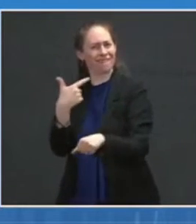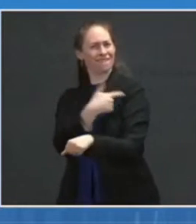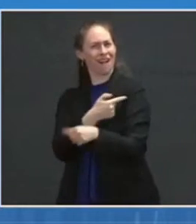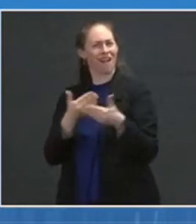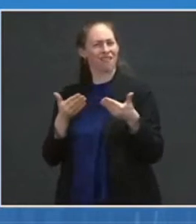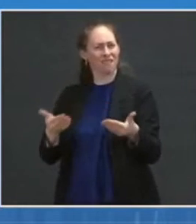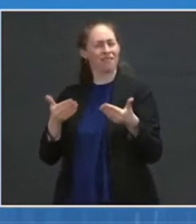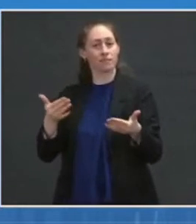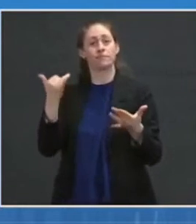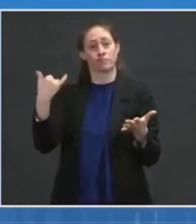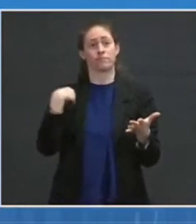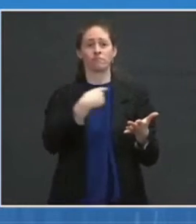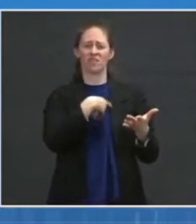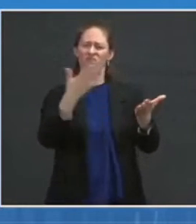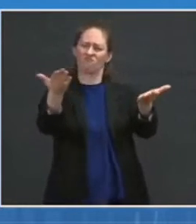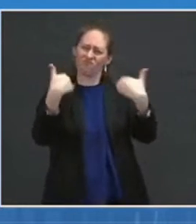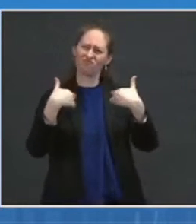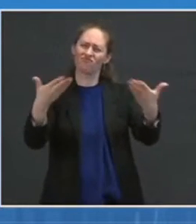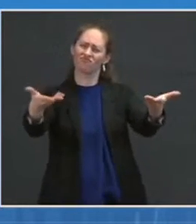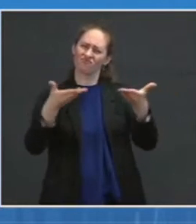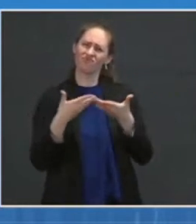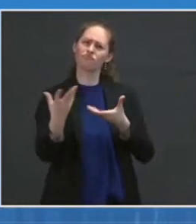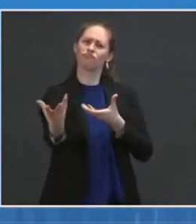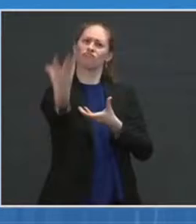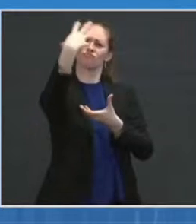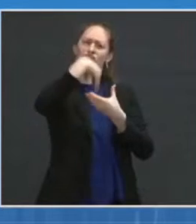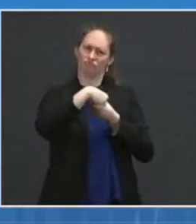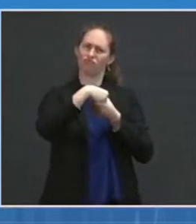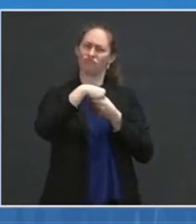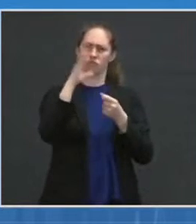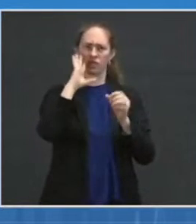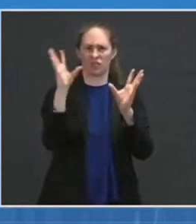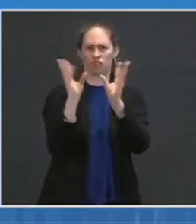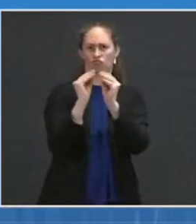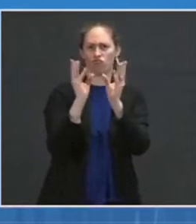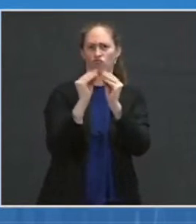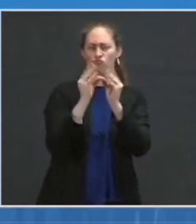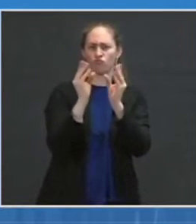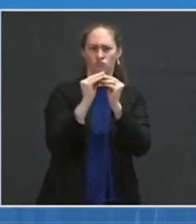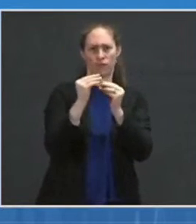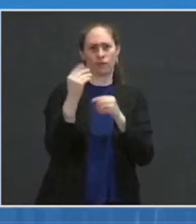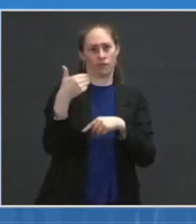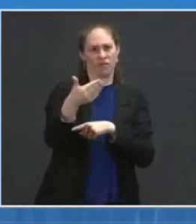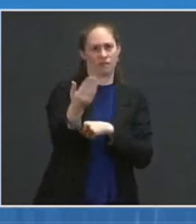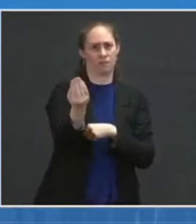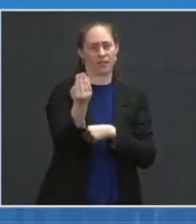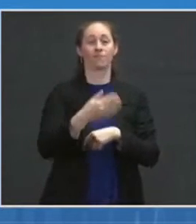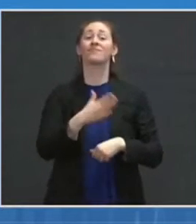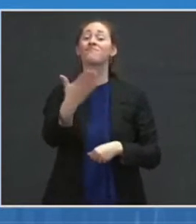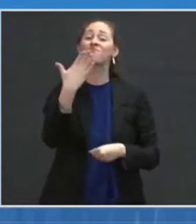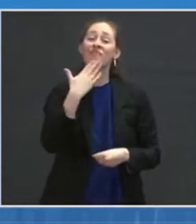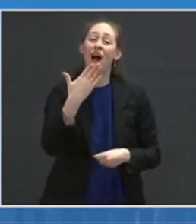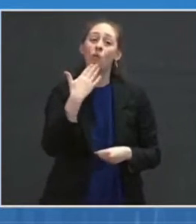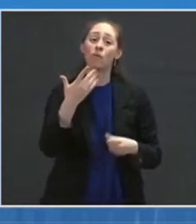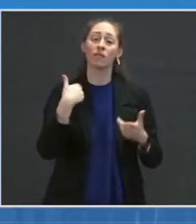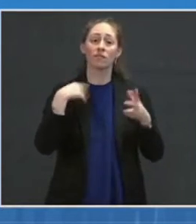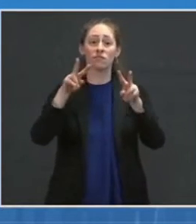I AM EXCITED ABOUT THIS FORM AND THE RICH DIALOGUE WILL